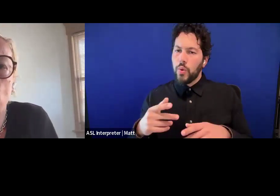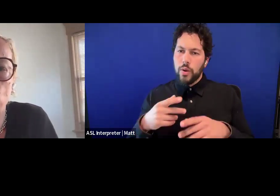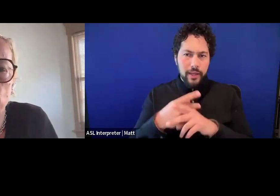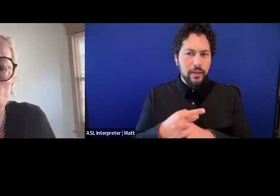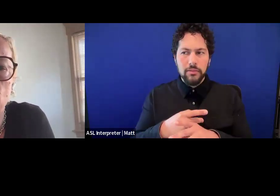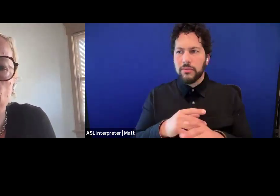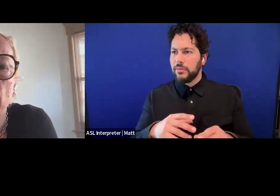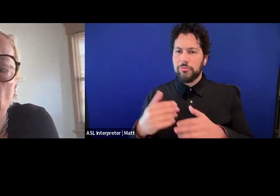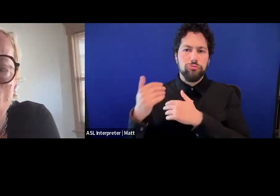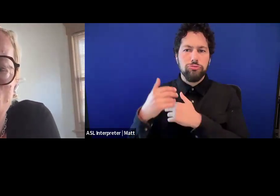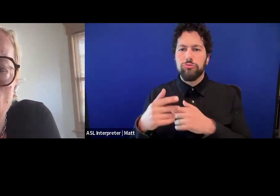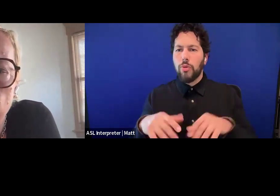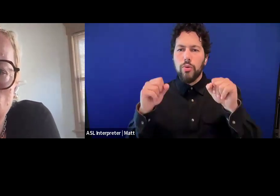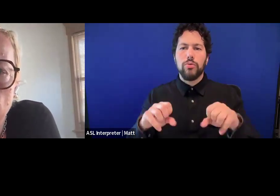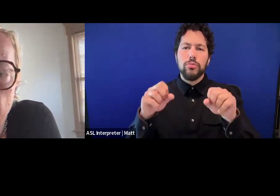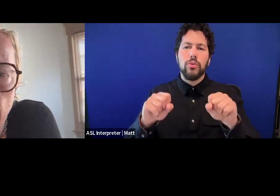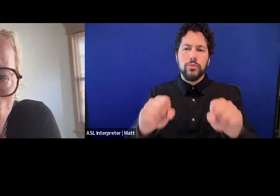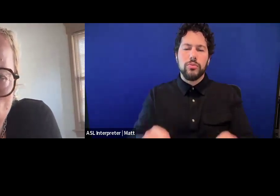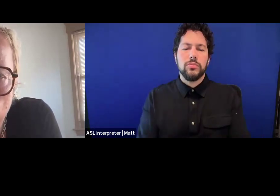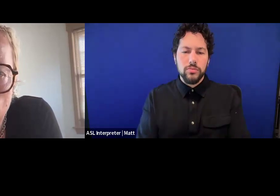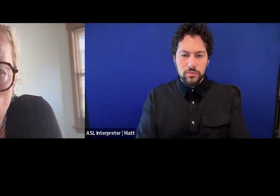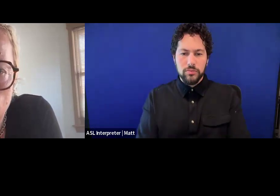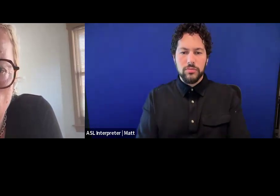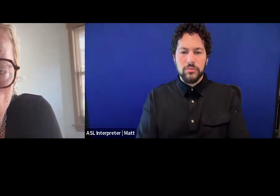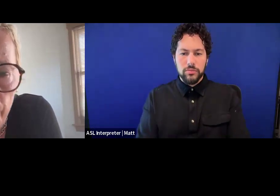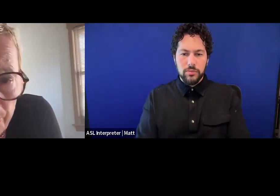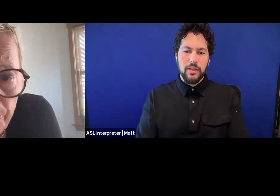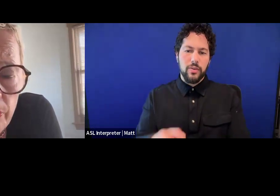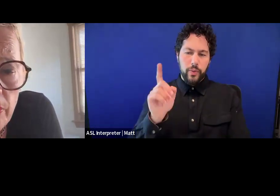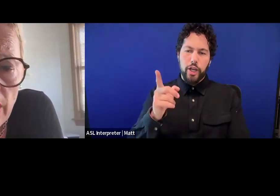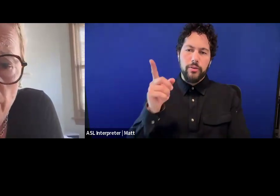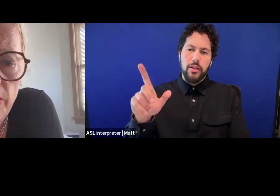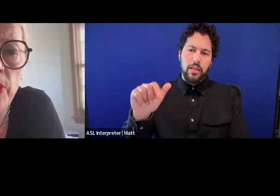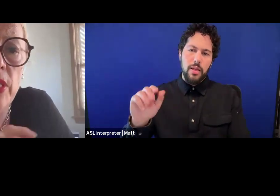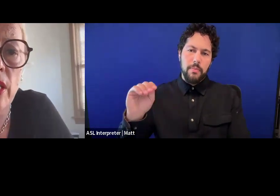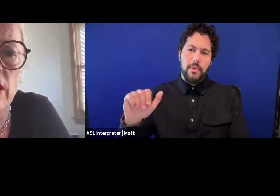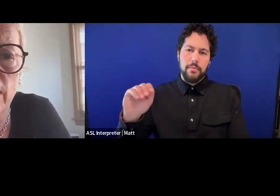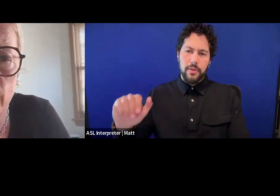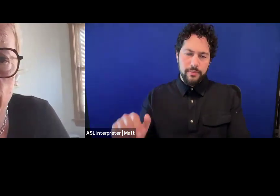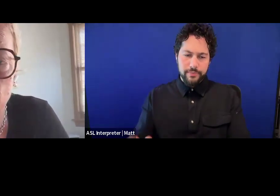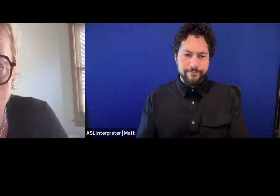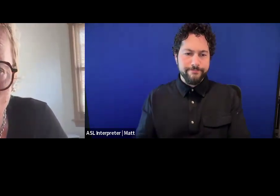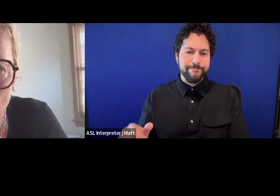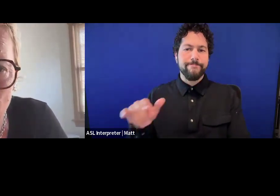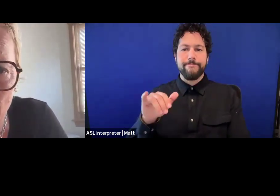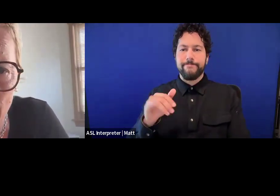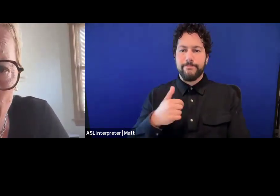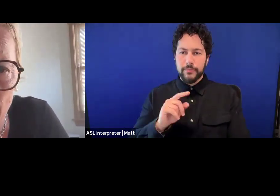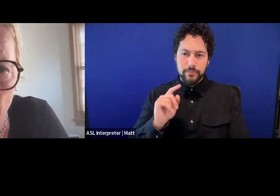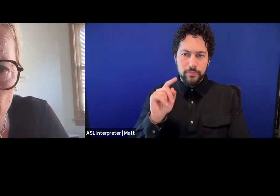hosting, um, at La Mamba, um, I also attended… the next slide, I think, shows